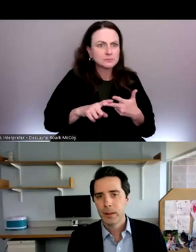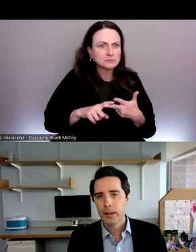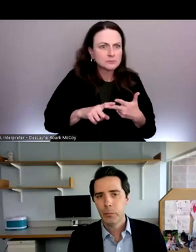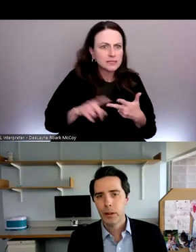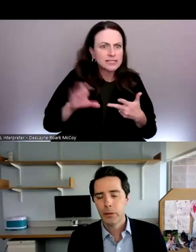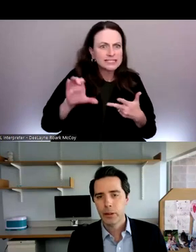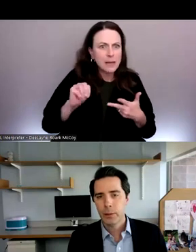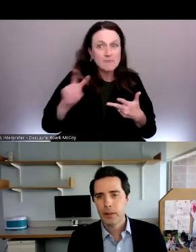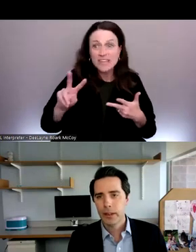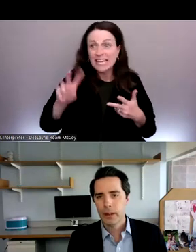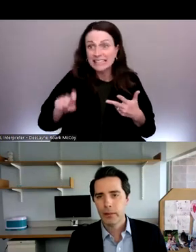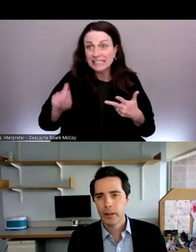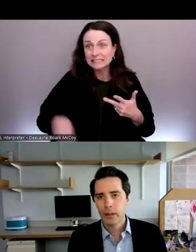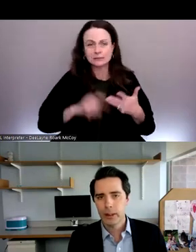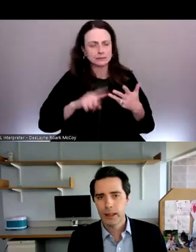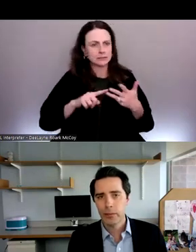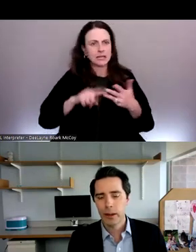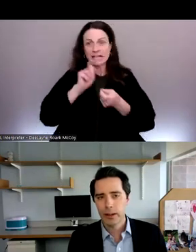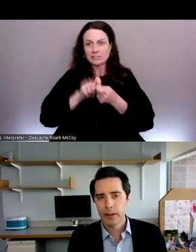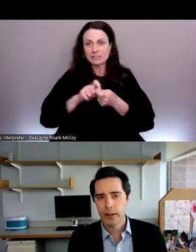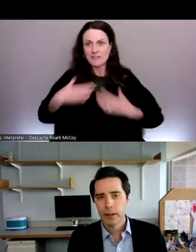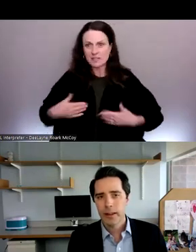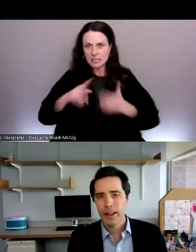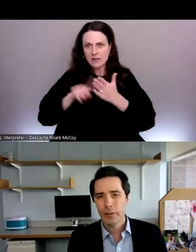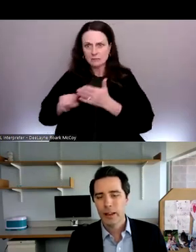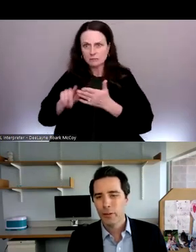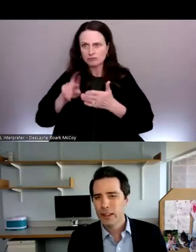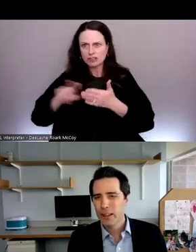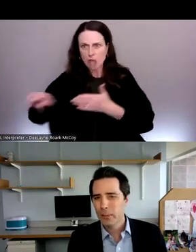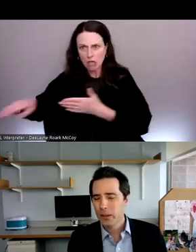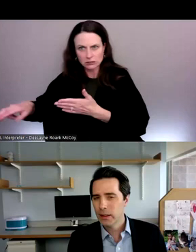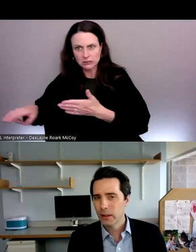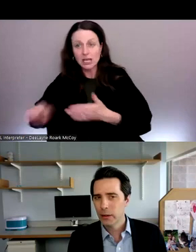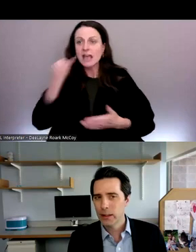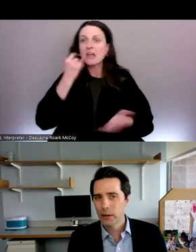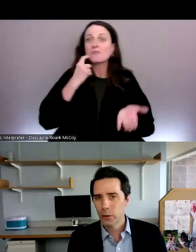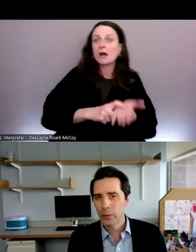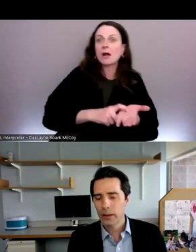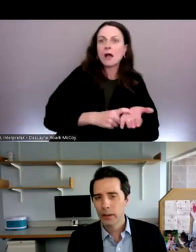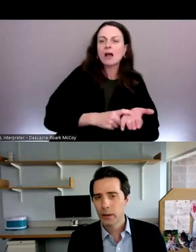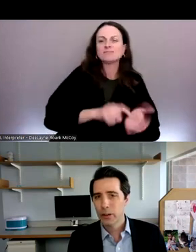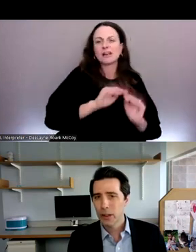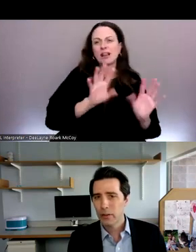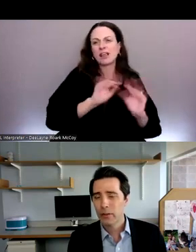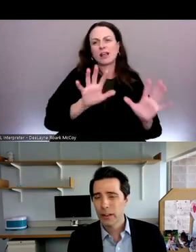and then we look for specific physical exam findings if if we see something